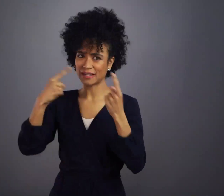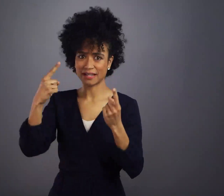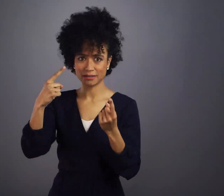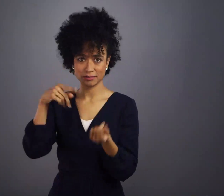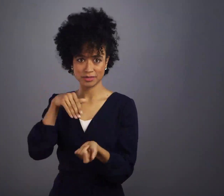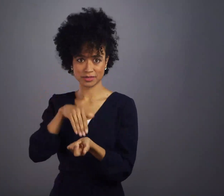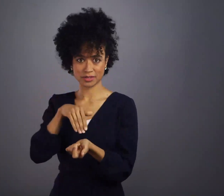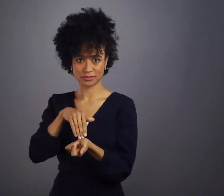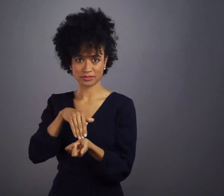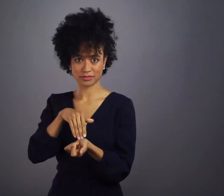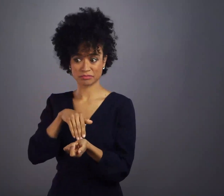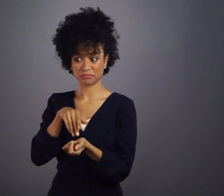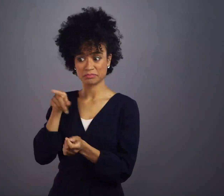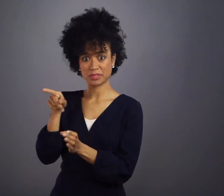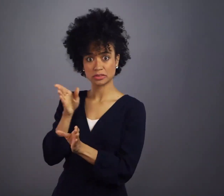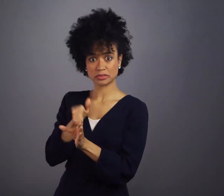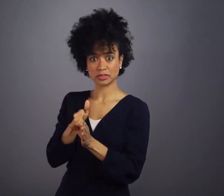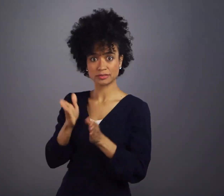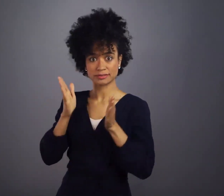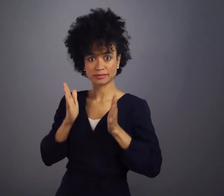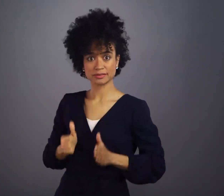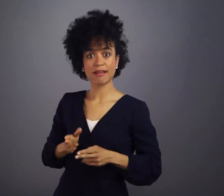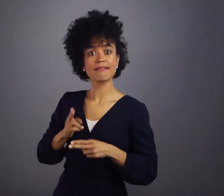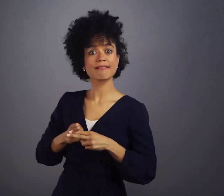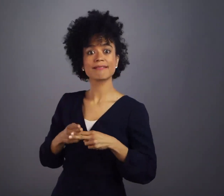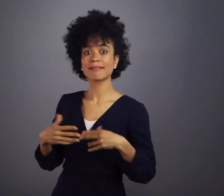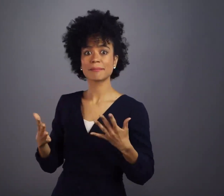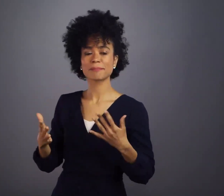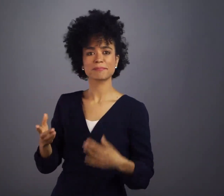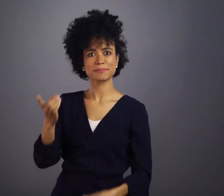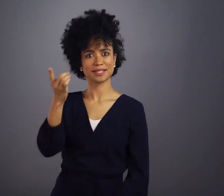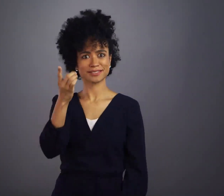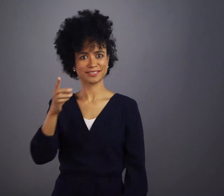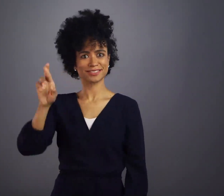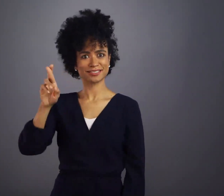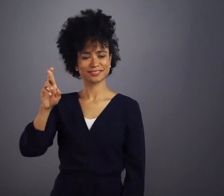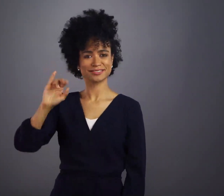Then he had gone to Europe, placing himself in the care of a celebrated physician